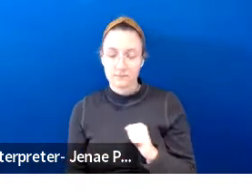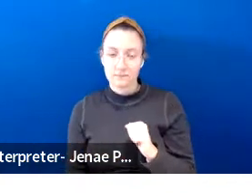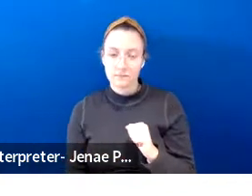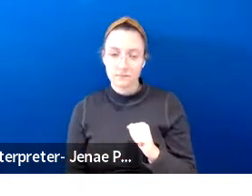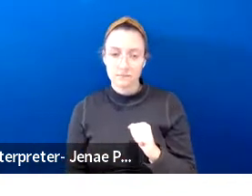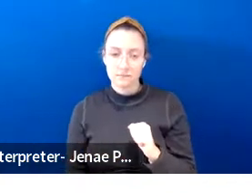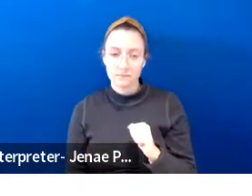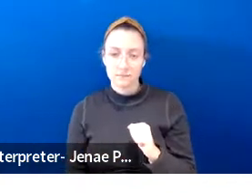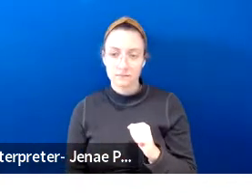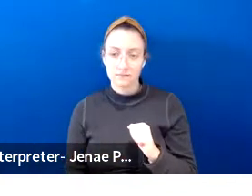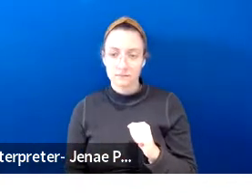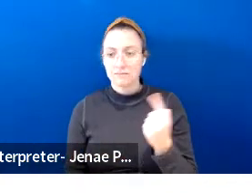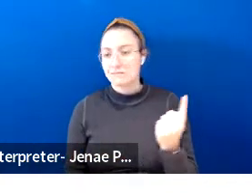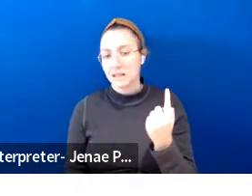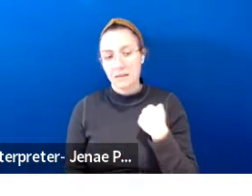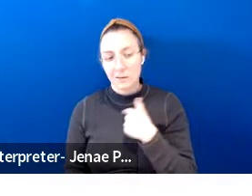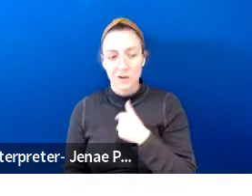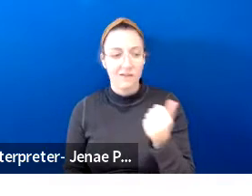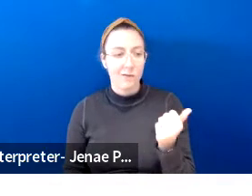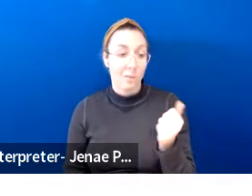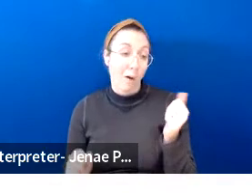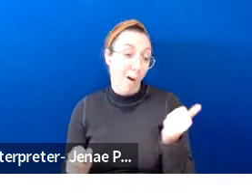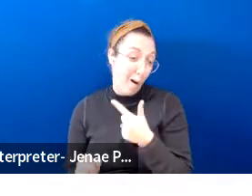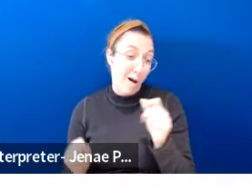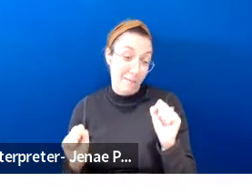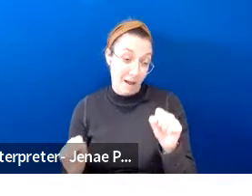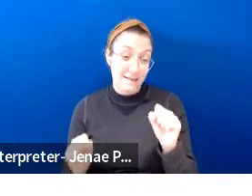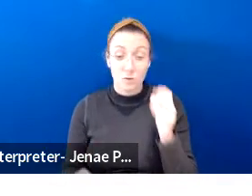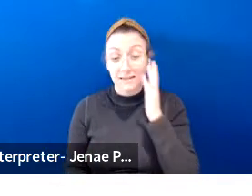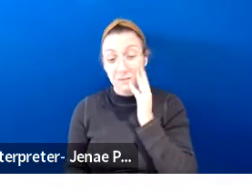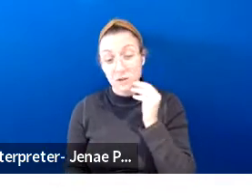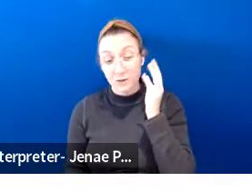we all have experience potentially and our students have experience as well.